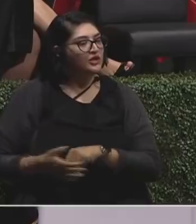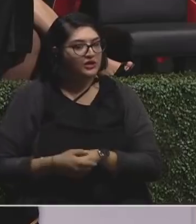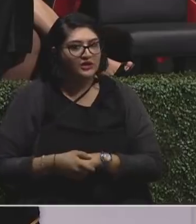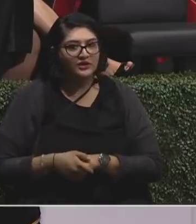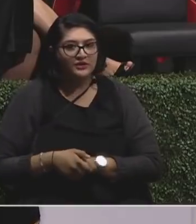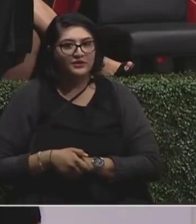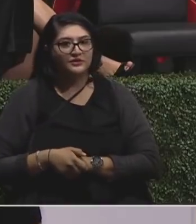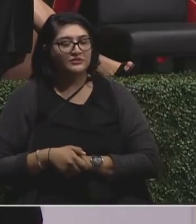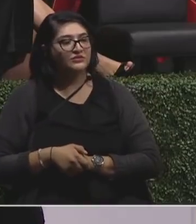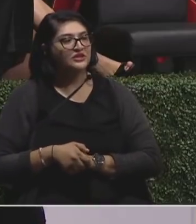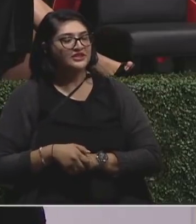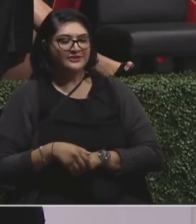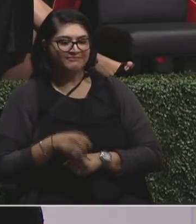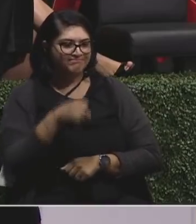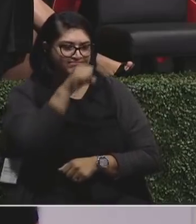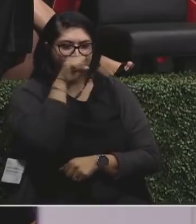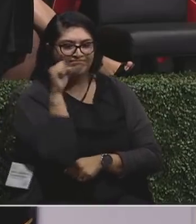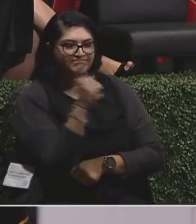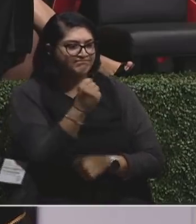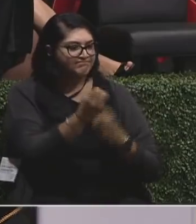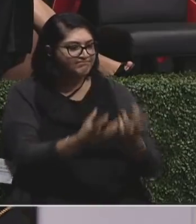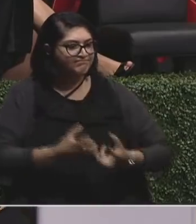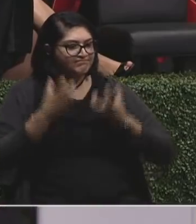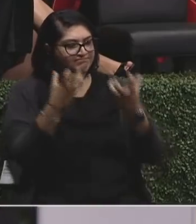UNDERSTAND THE POWER OF EDUCATION TO UNLOCK A CHILD'S POTENTIAL.